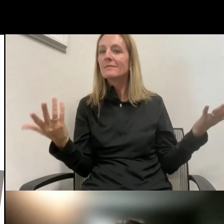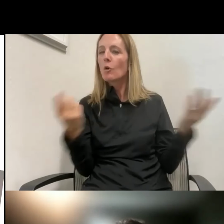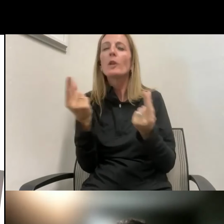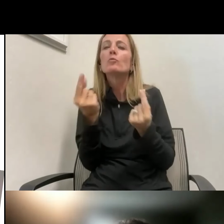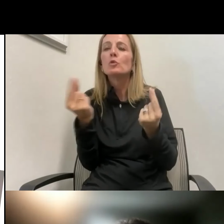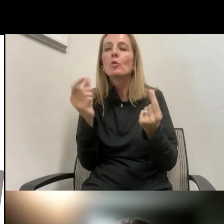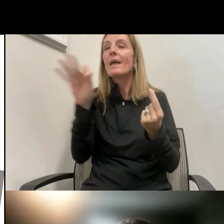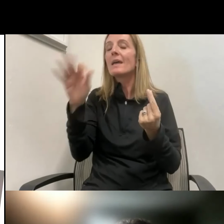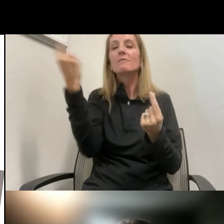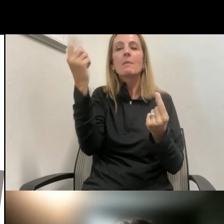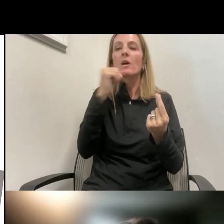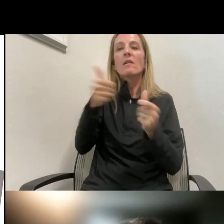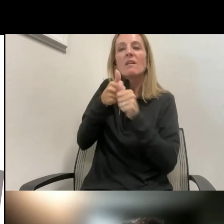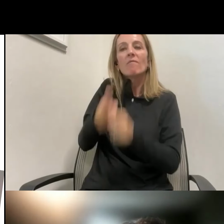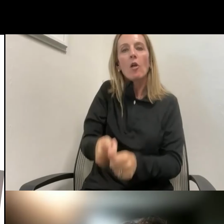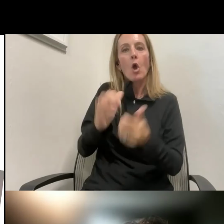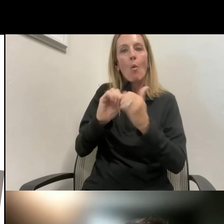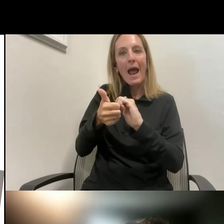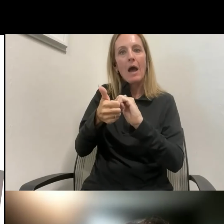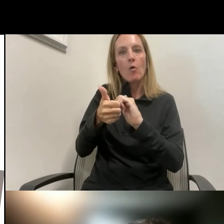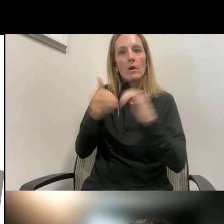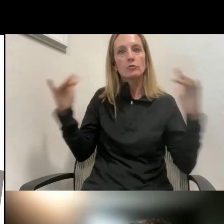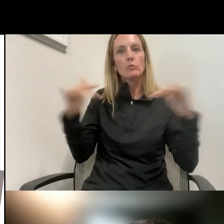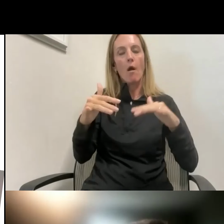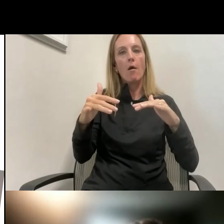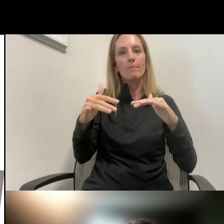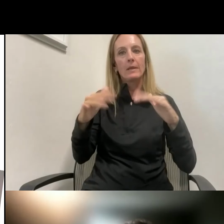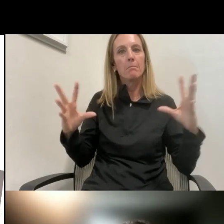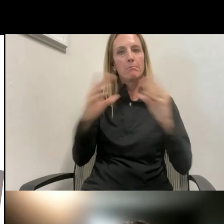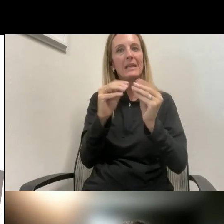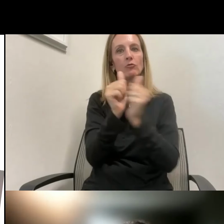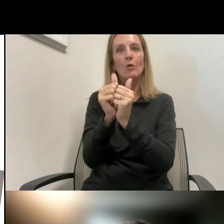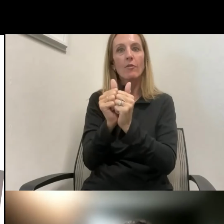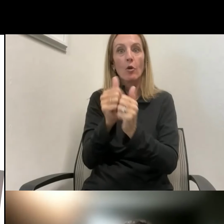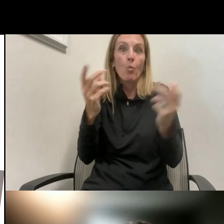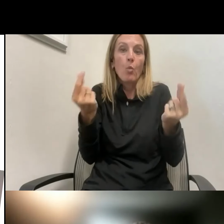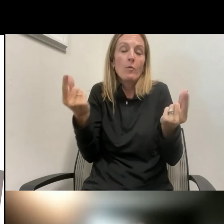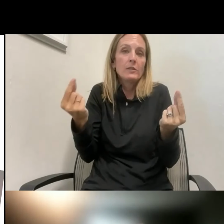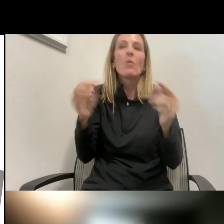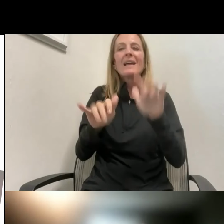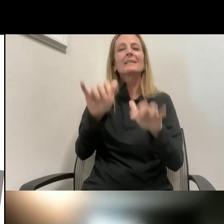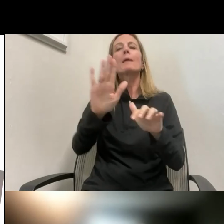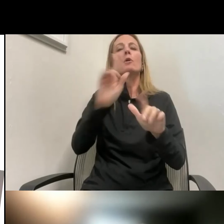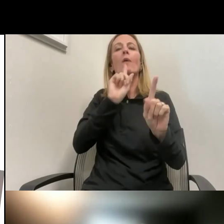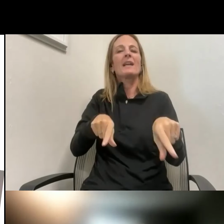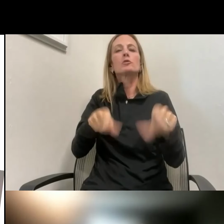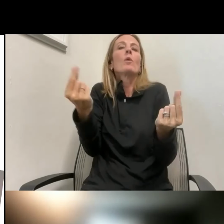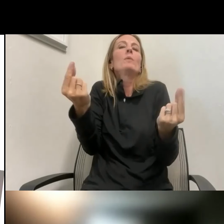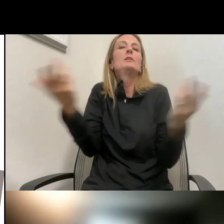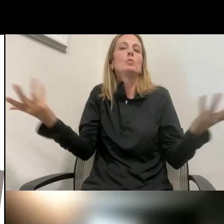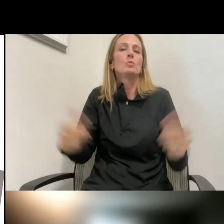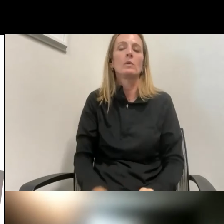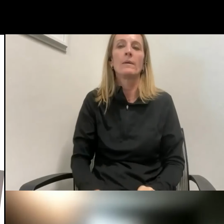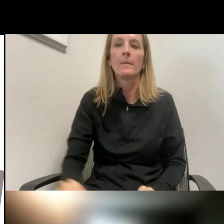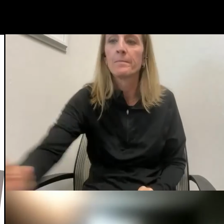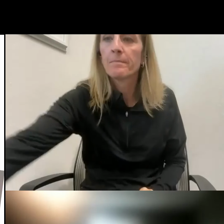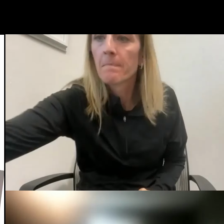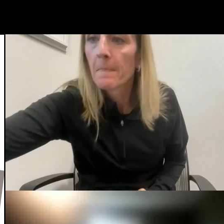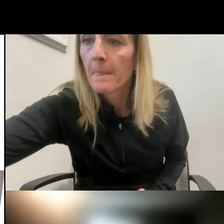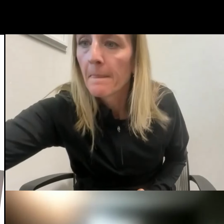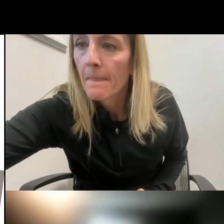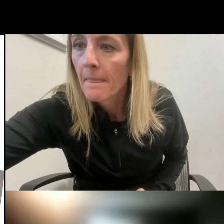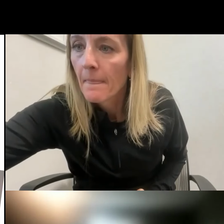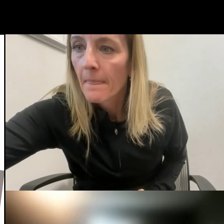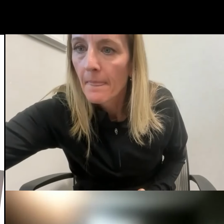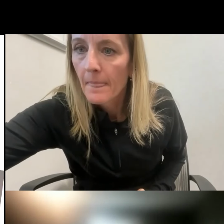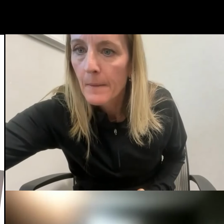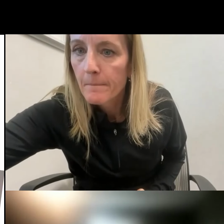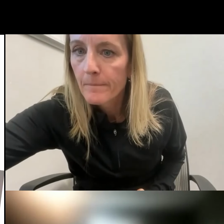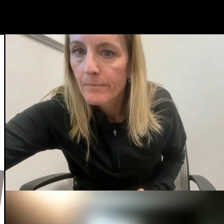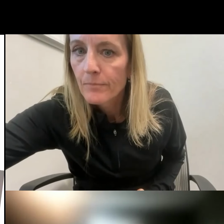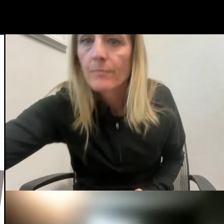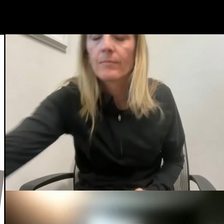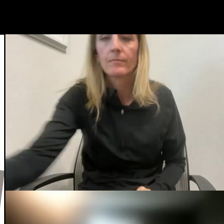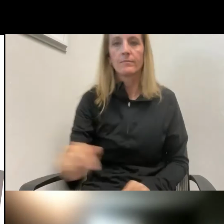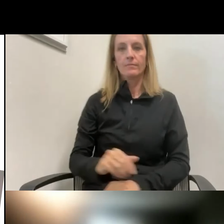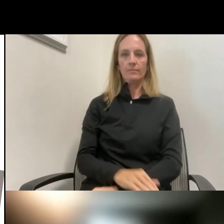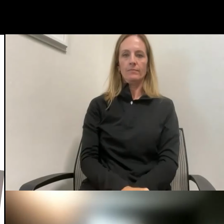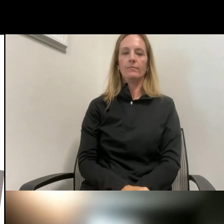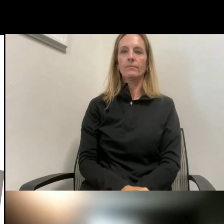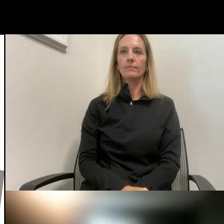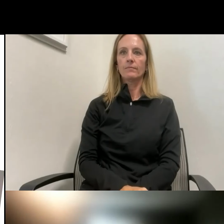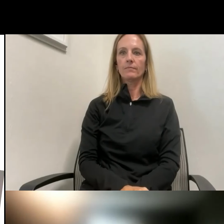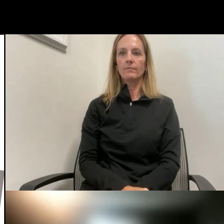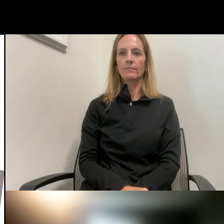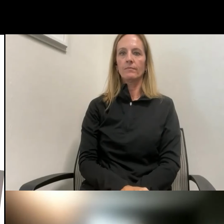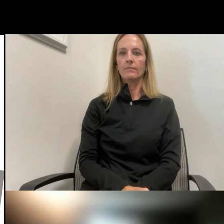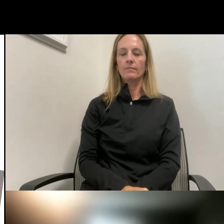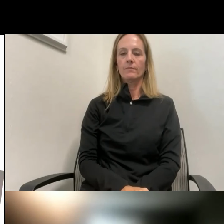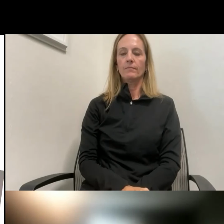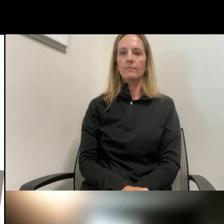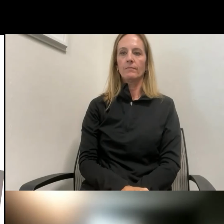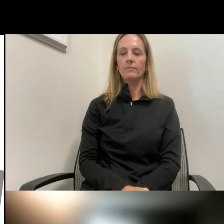of how we're going to be together? What can we do? You want to type in the chat there?